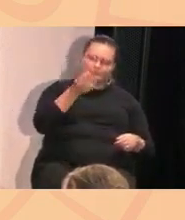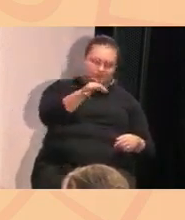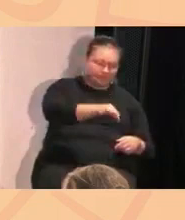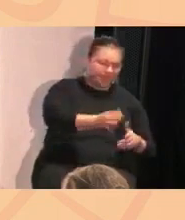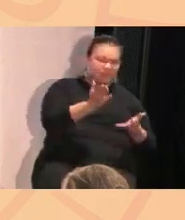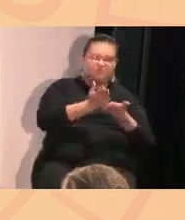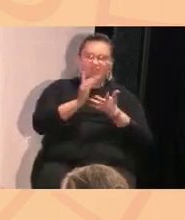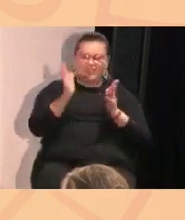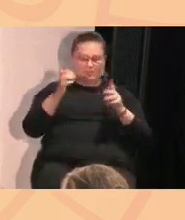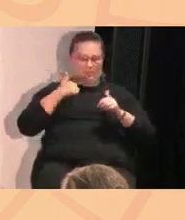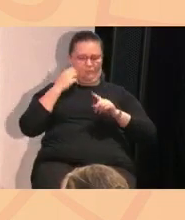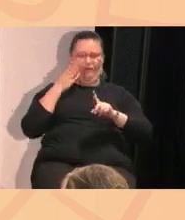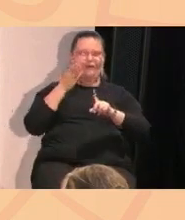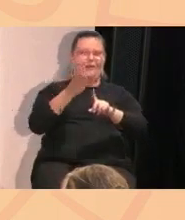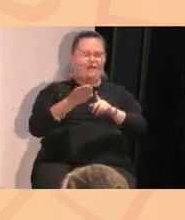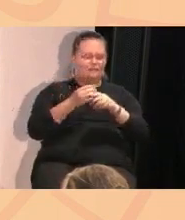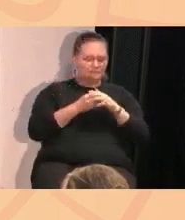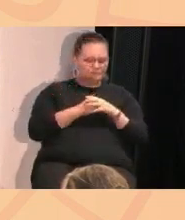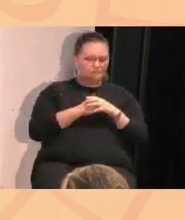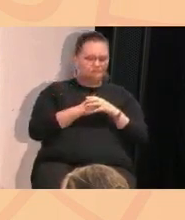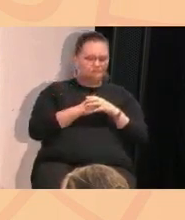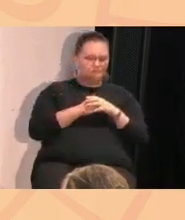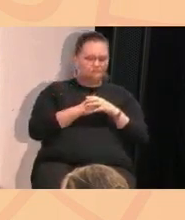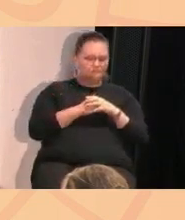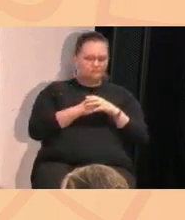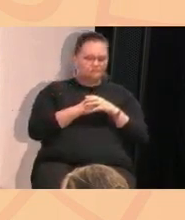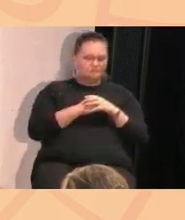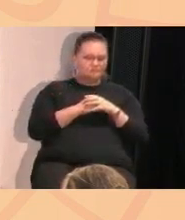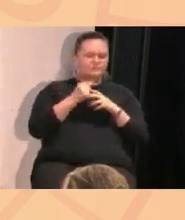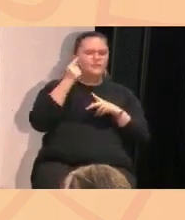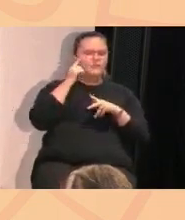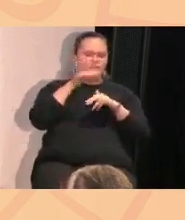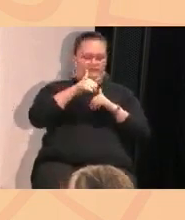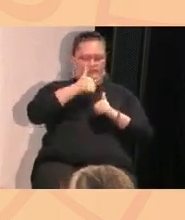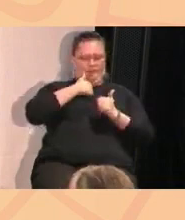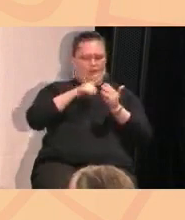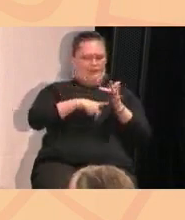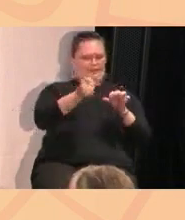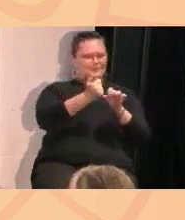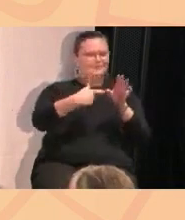So if you do that every day, put a stone in the stream, you'll have a crossing across the water.